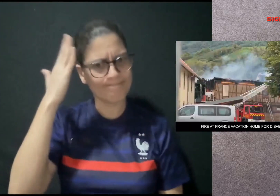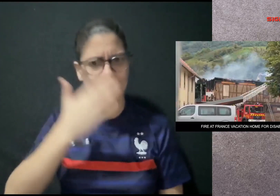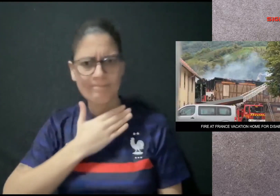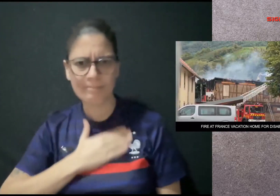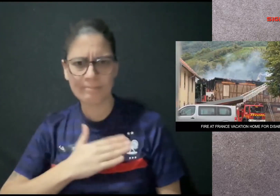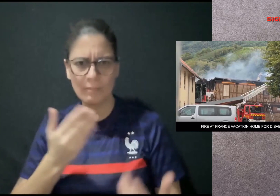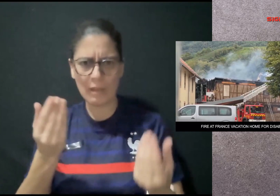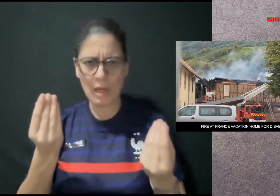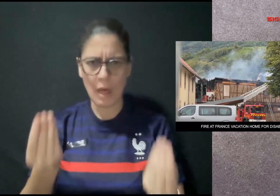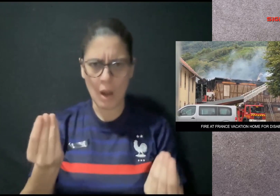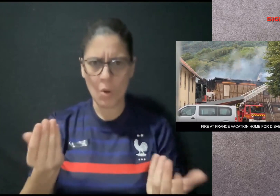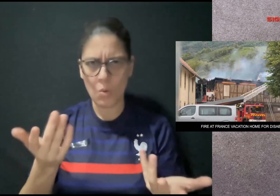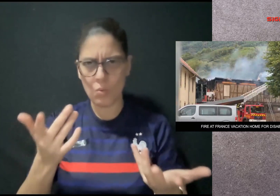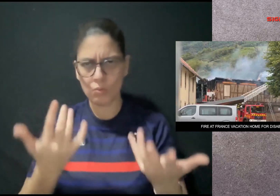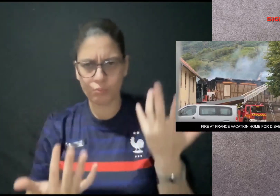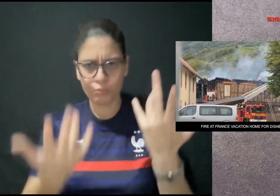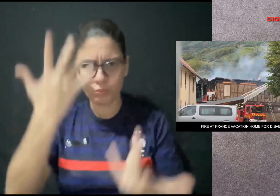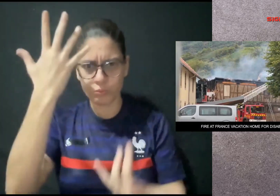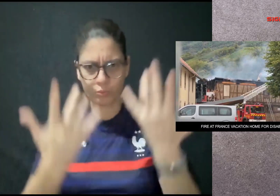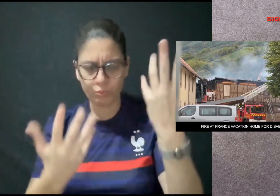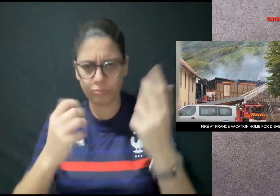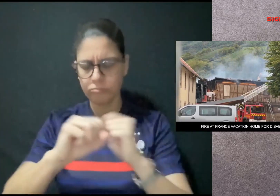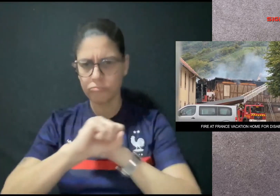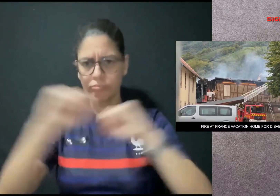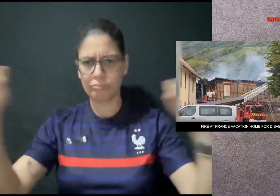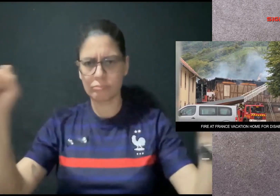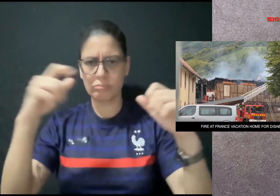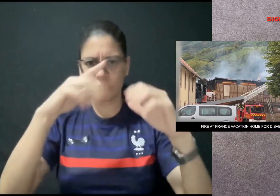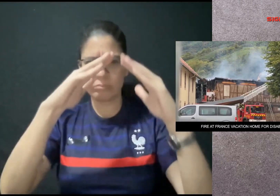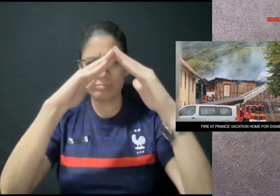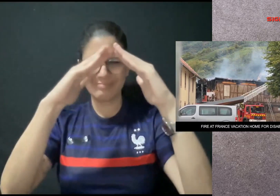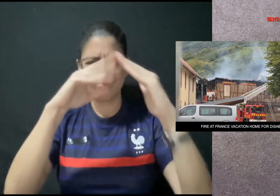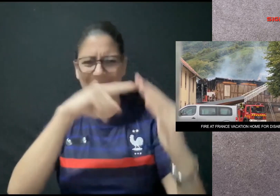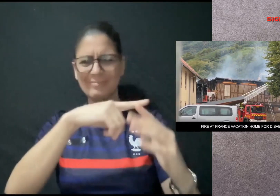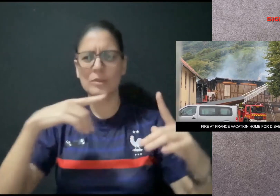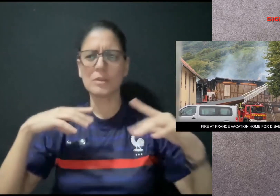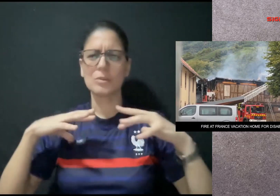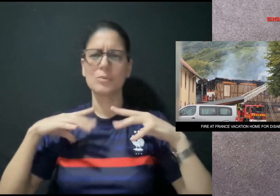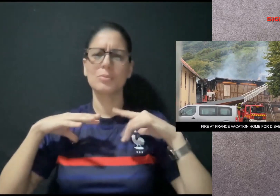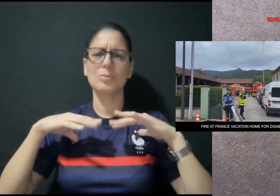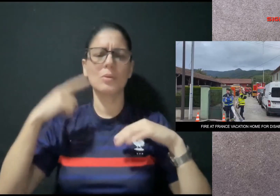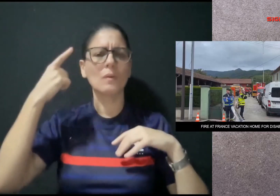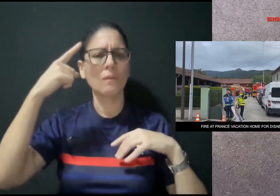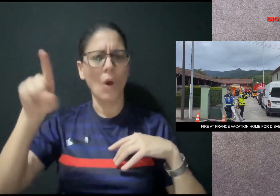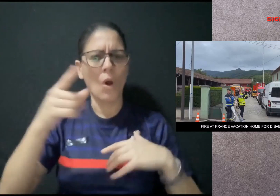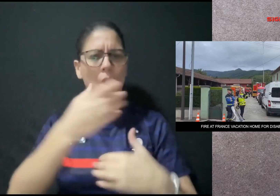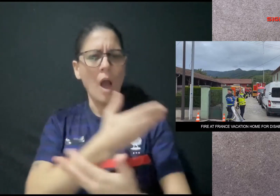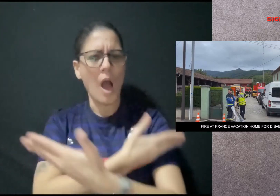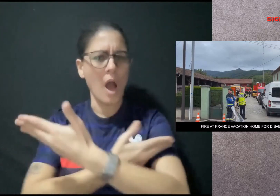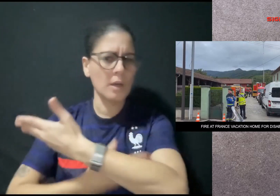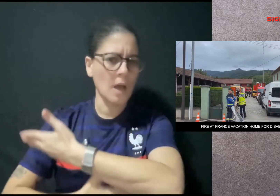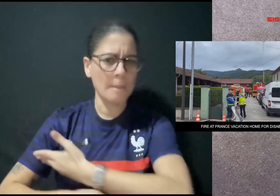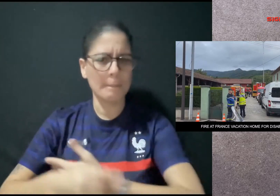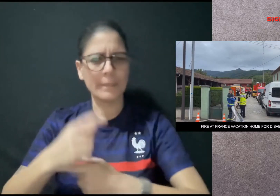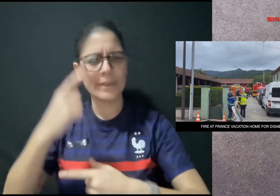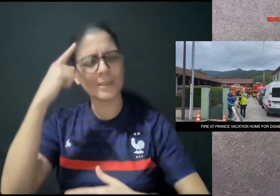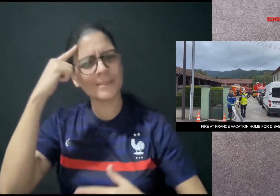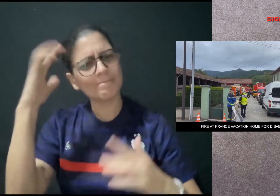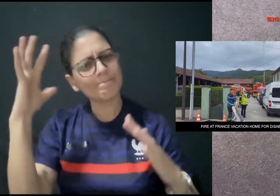failure investigators in France want to know exactly how a fire started at a vacation home